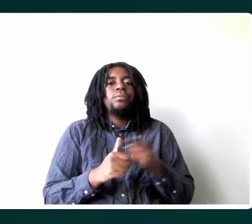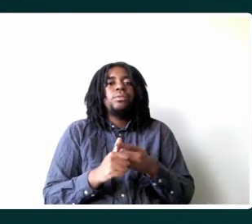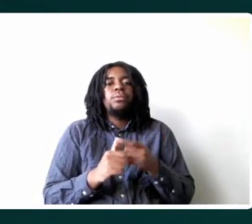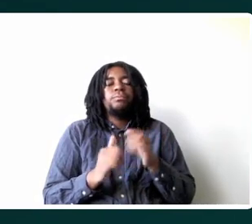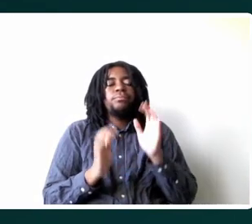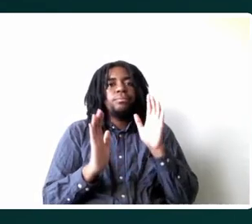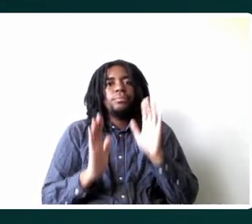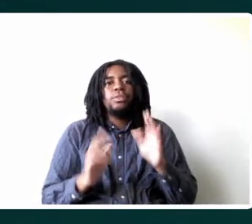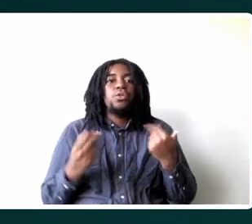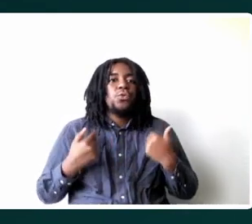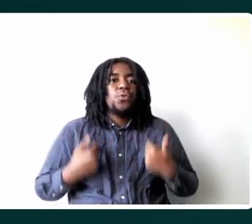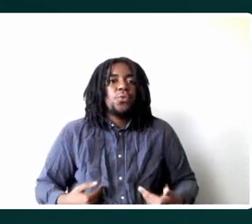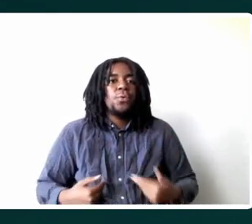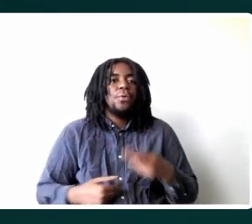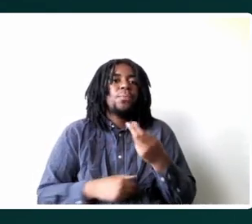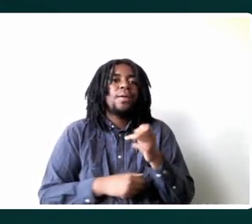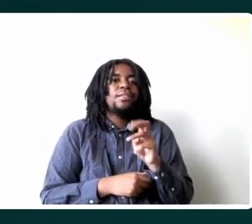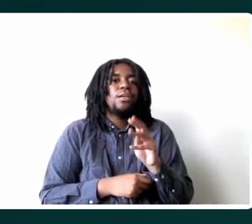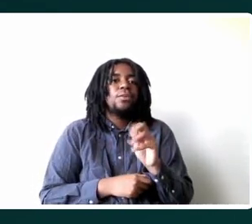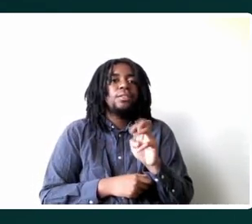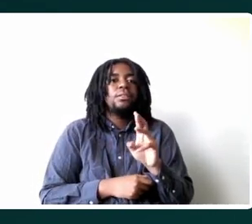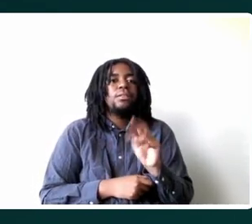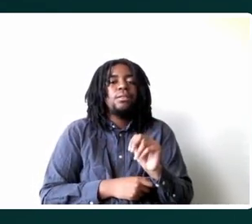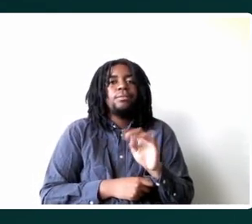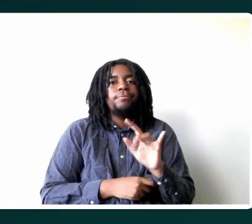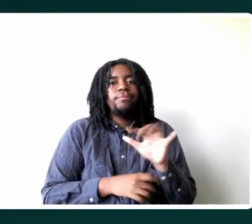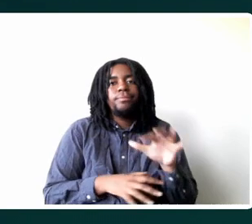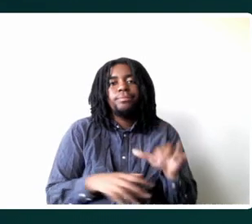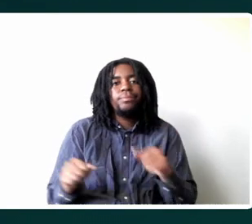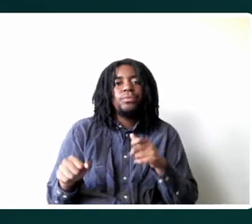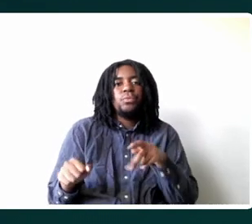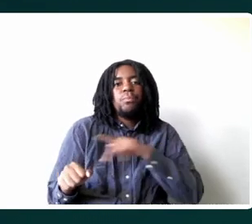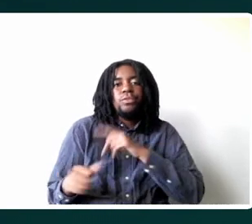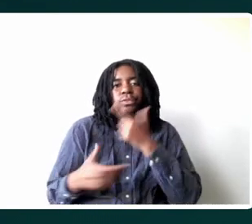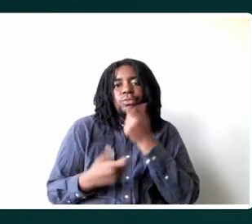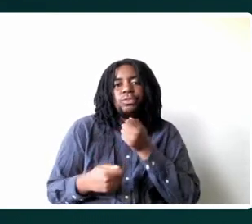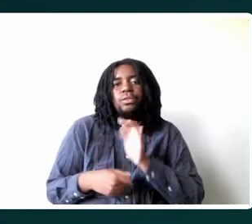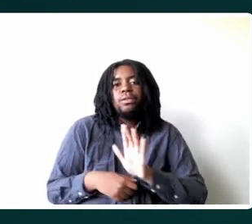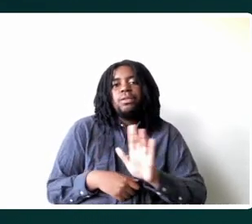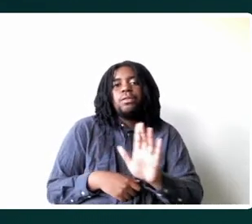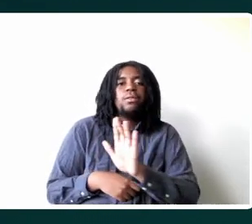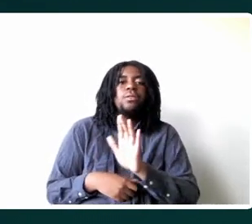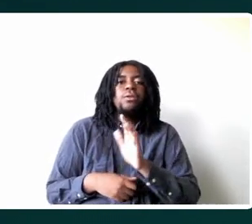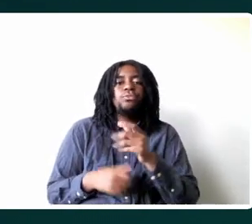took a personal interest in their struggles to raise themselves above their handicaps. And,